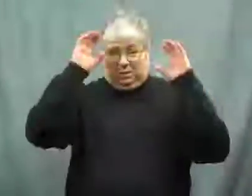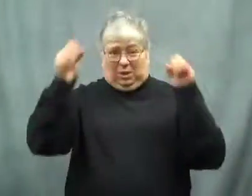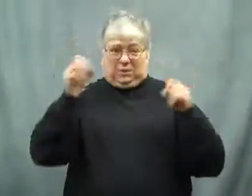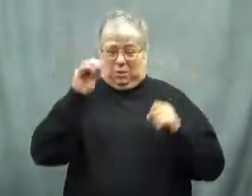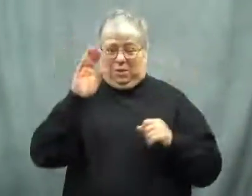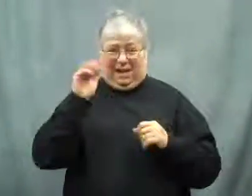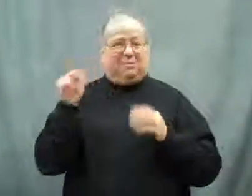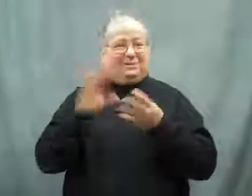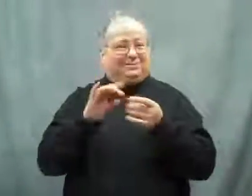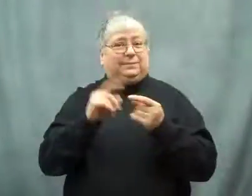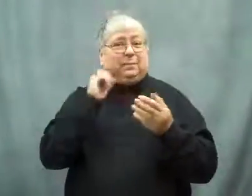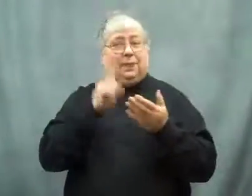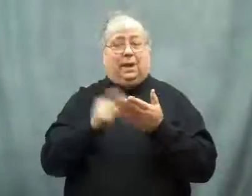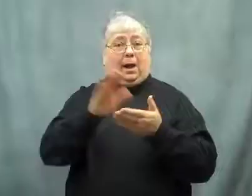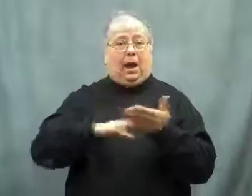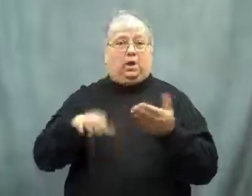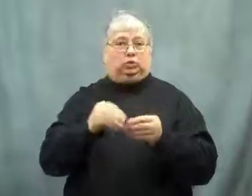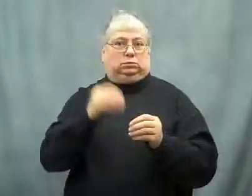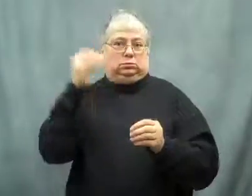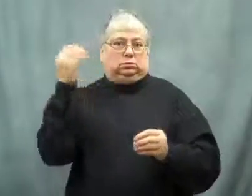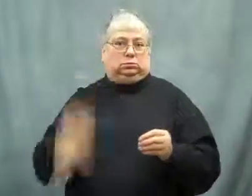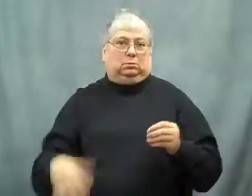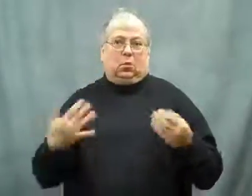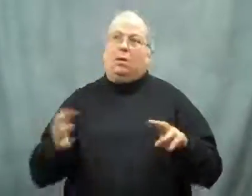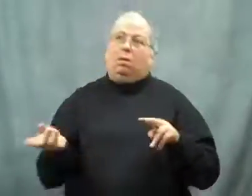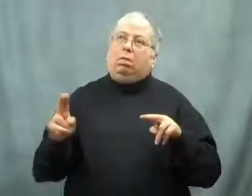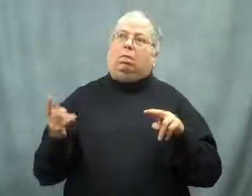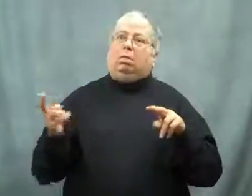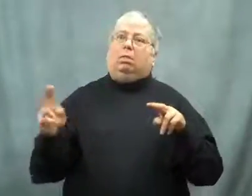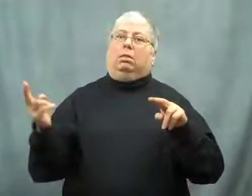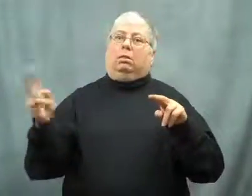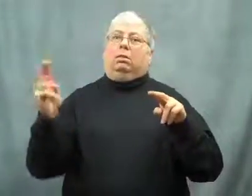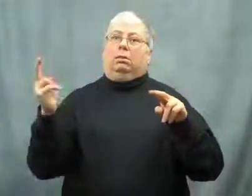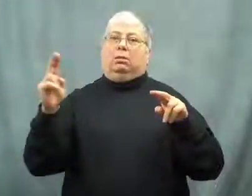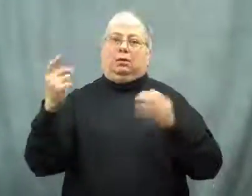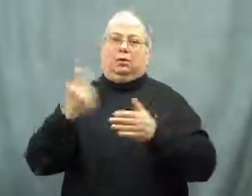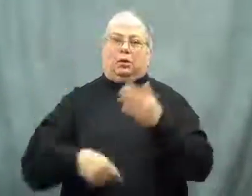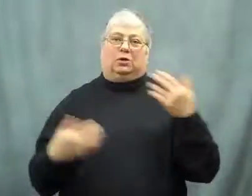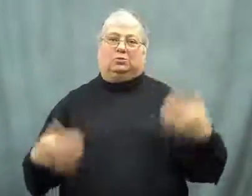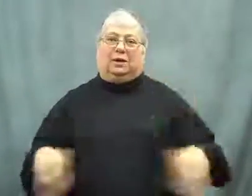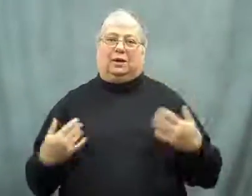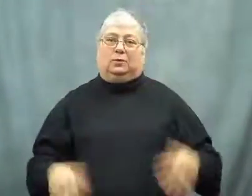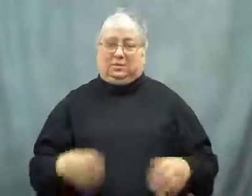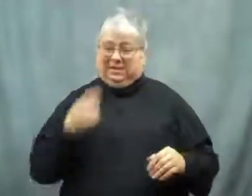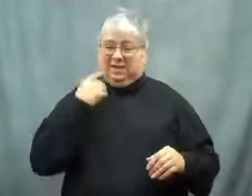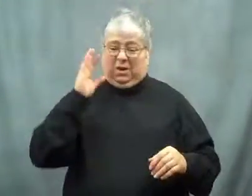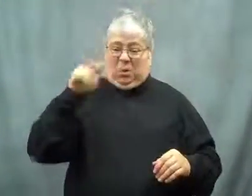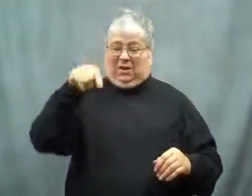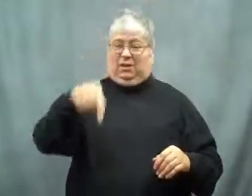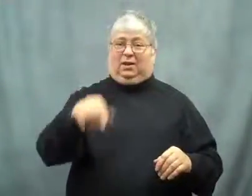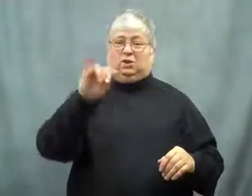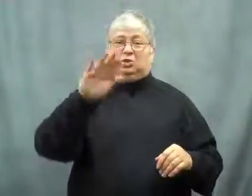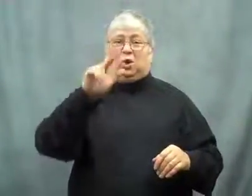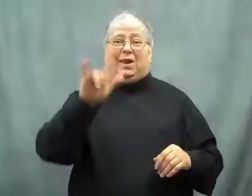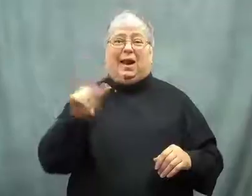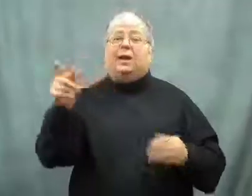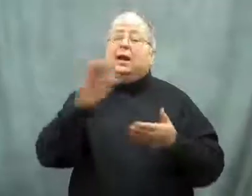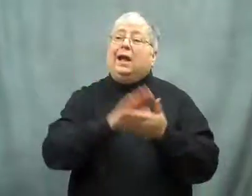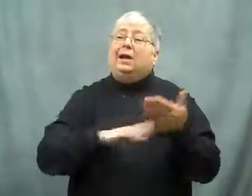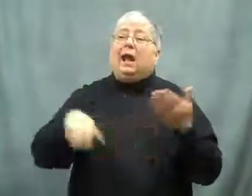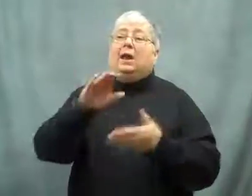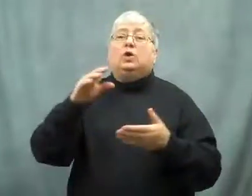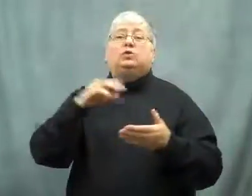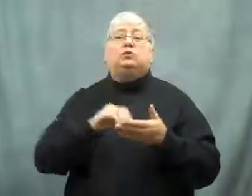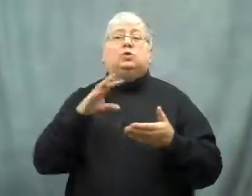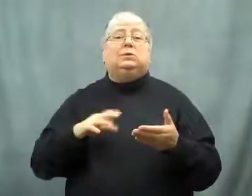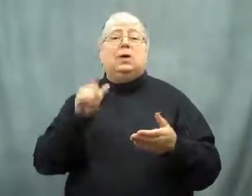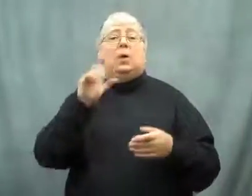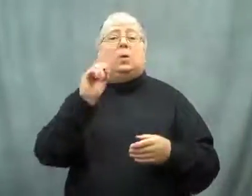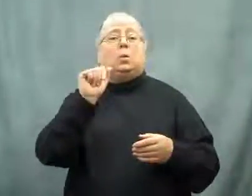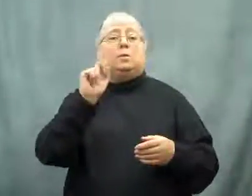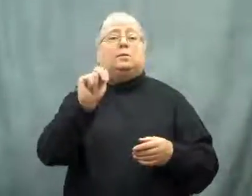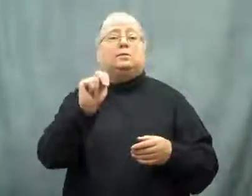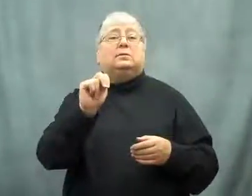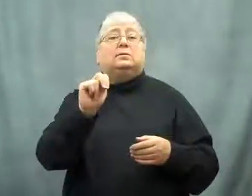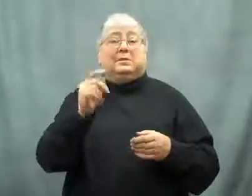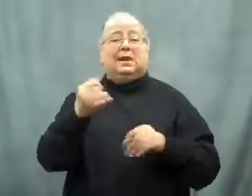Obama pointed out that college is expensive and costs continue to rise.